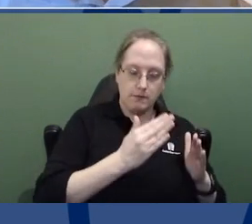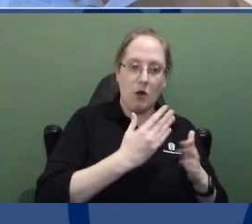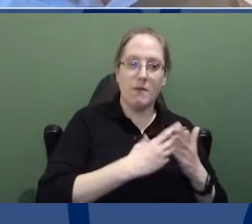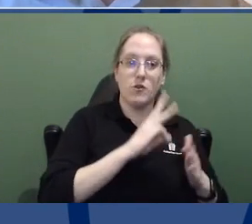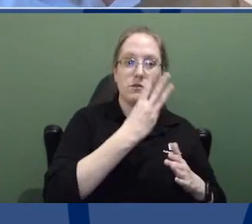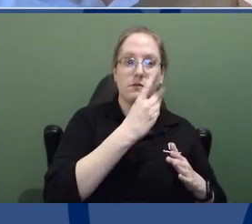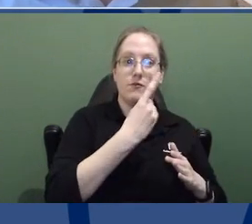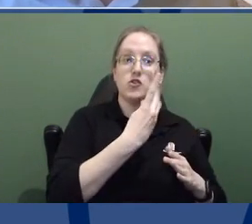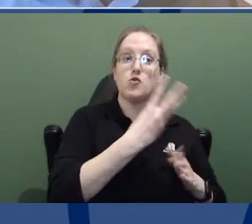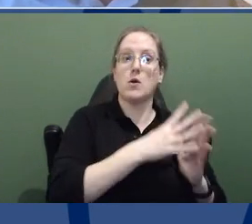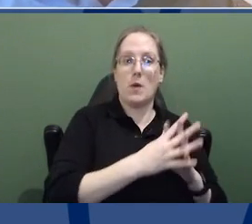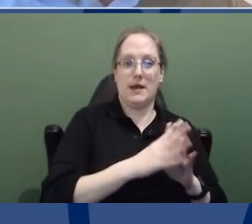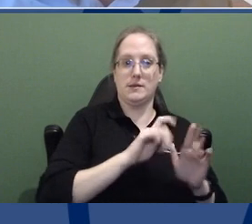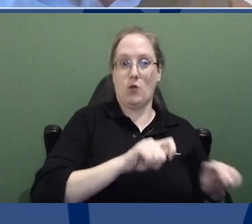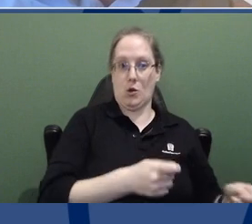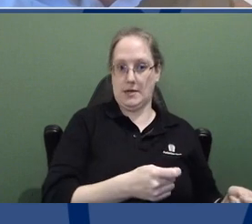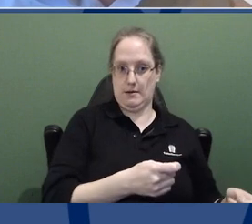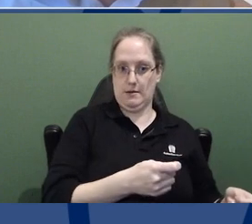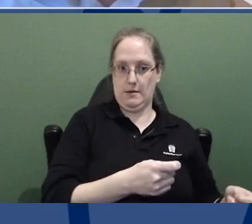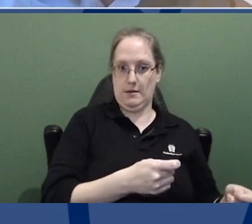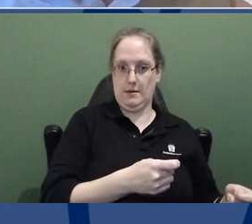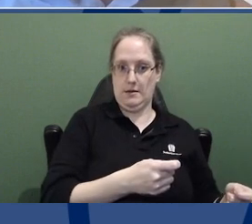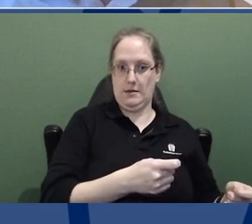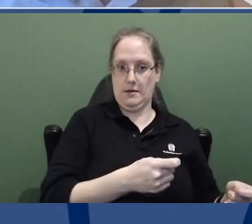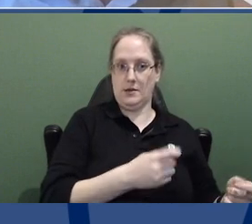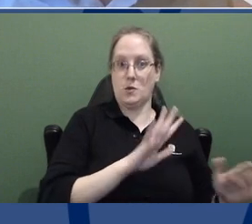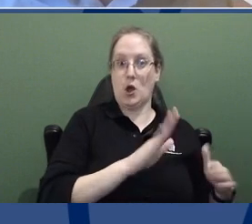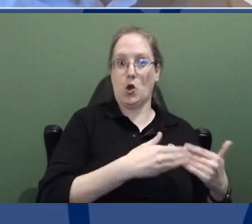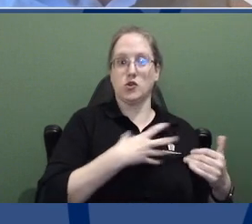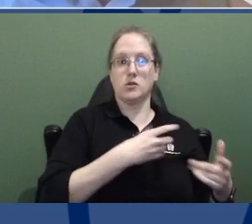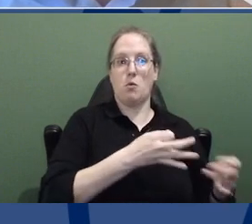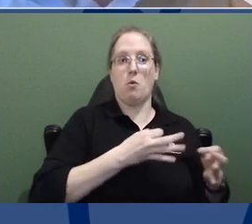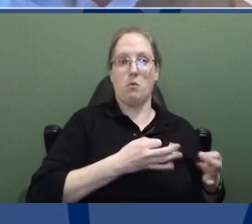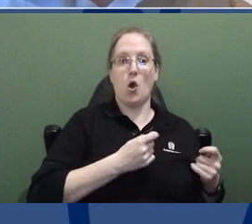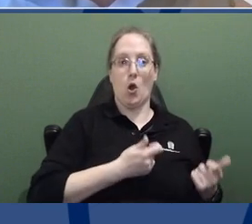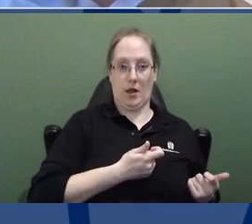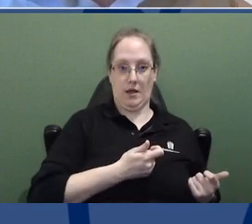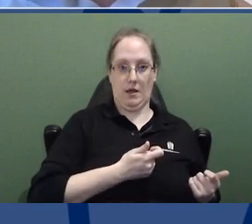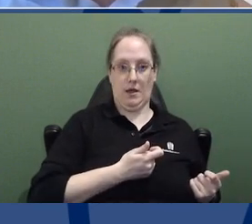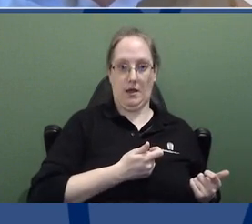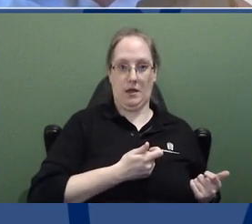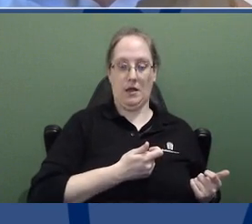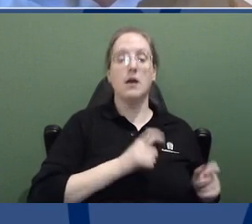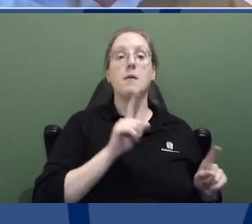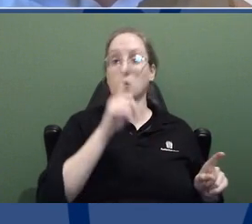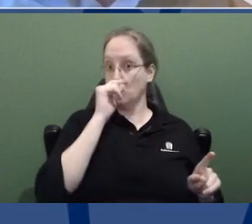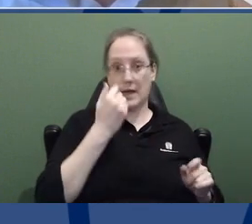and so it closes a little earlier but you can still apply for it and you will be paid